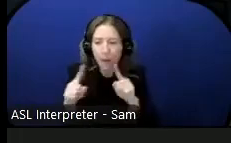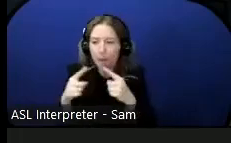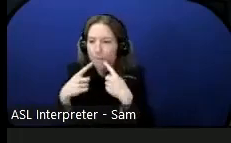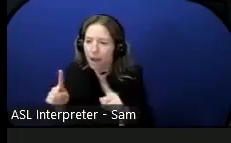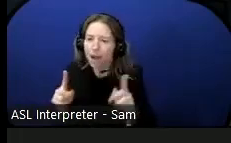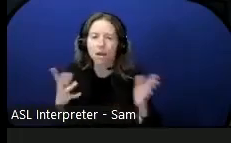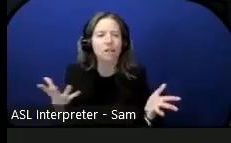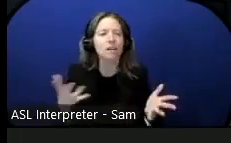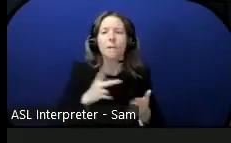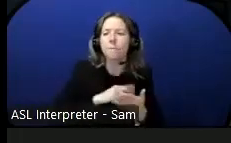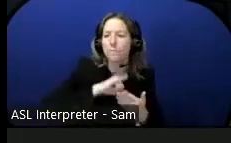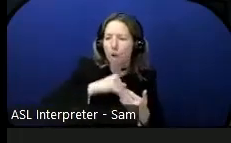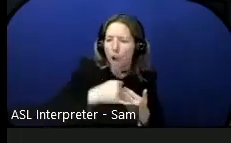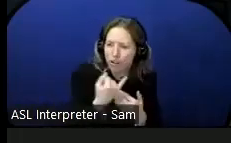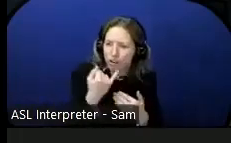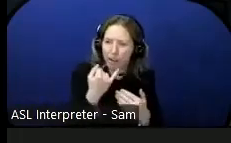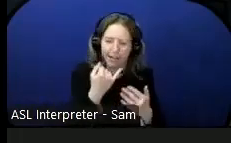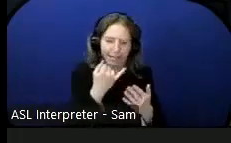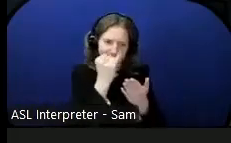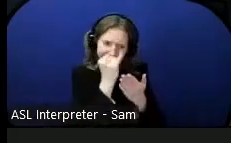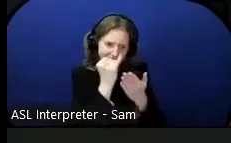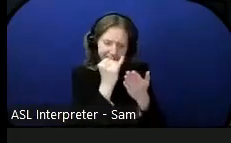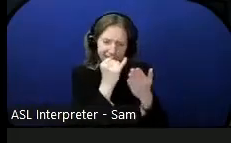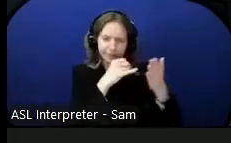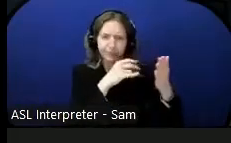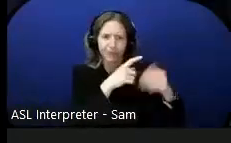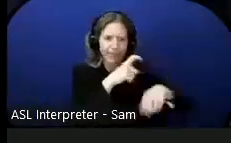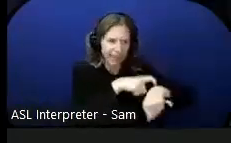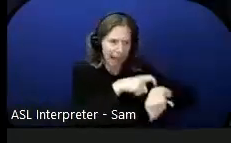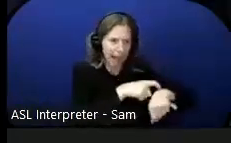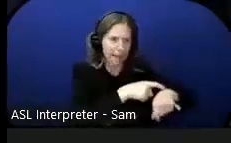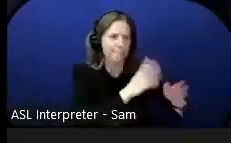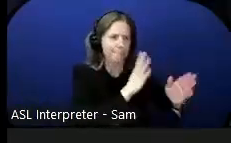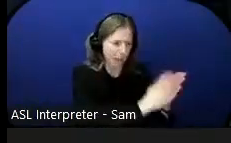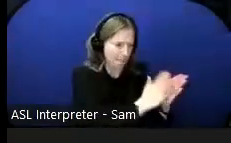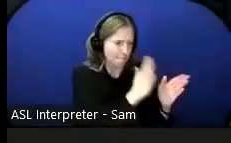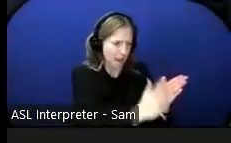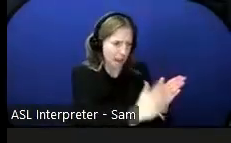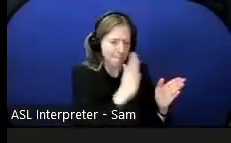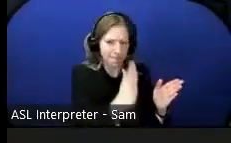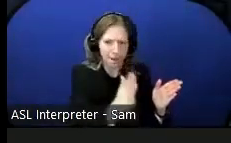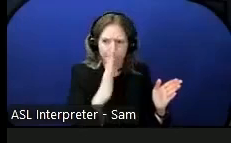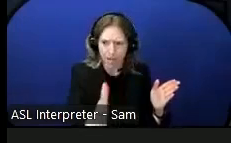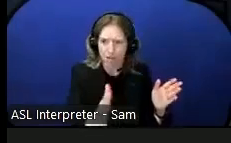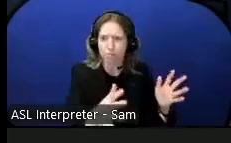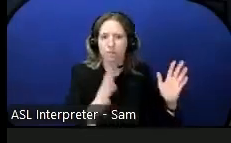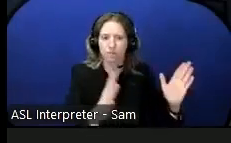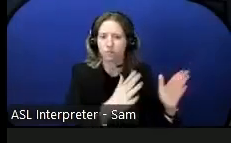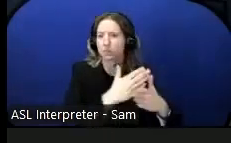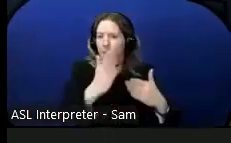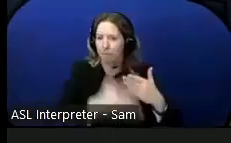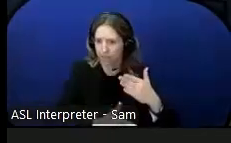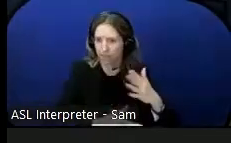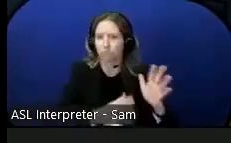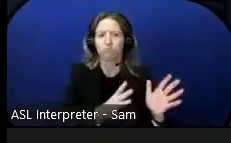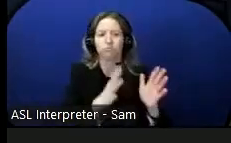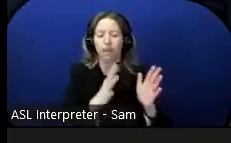that demonstrate here's where we are, here's where we need to be, here's how we're going to get there, and then we want to stick to that, we want to make sure